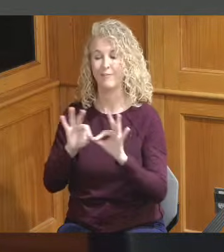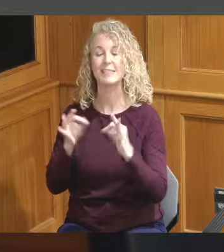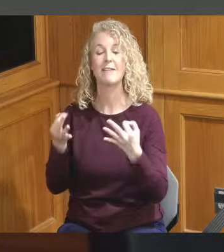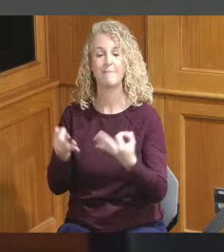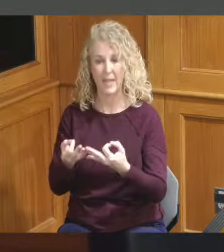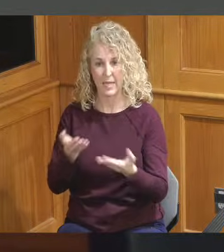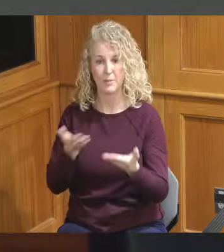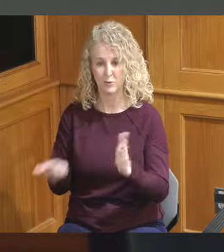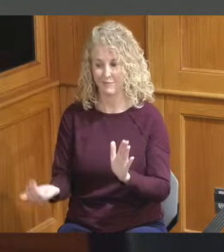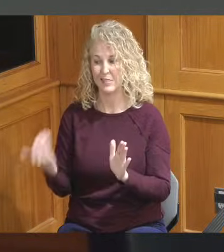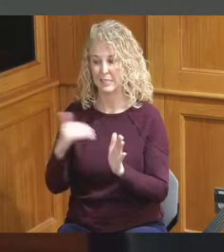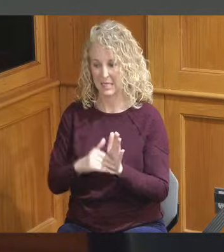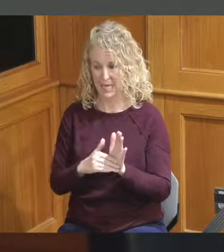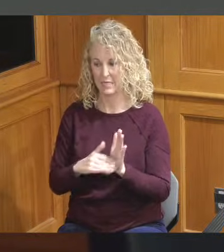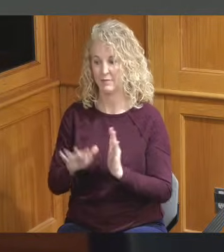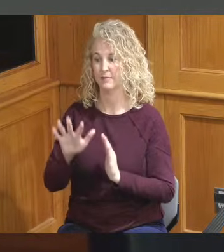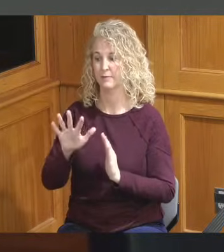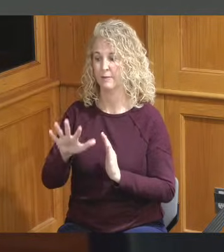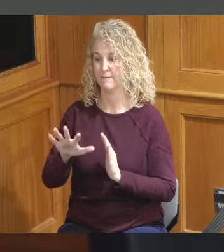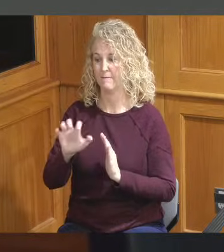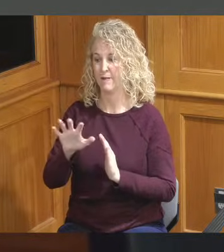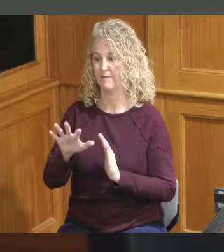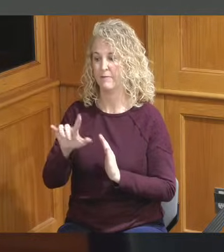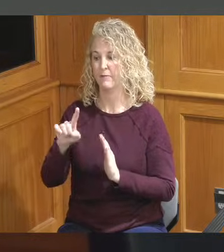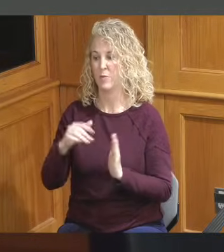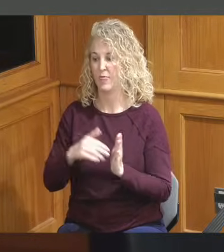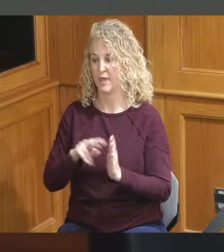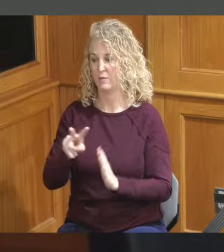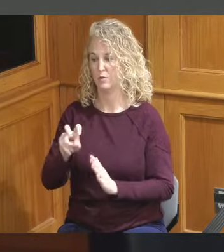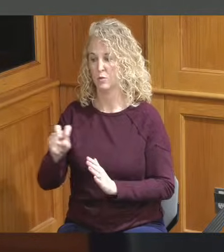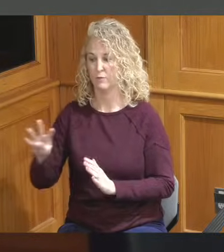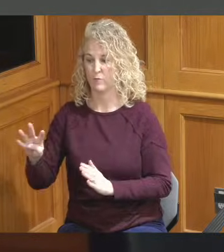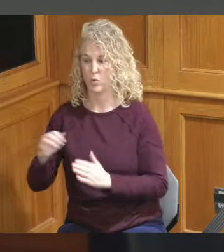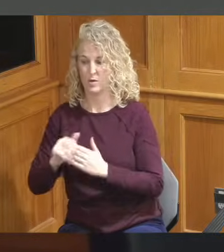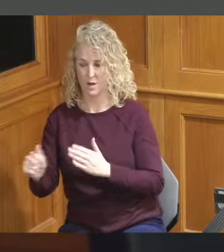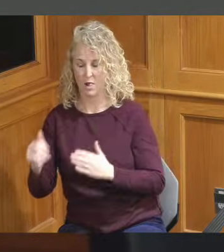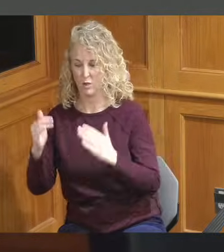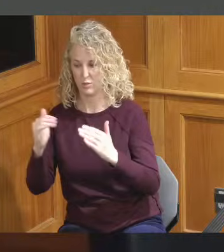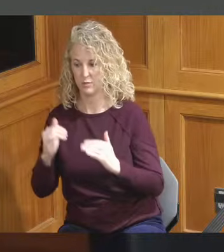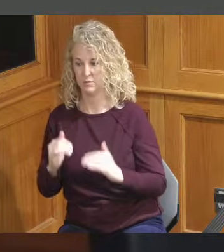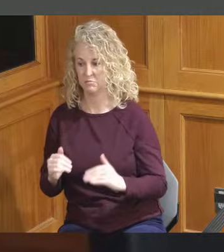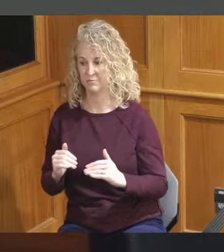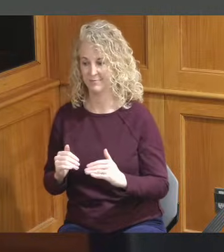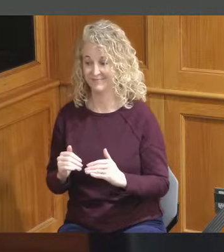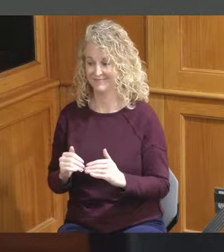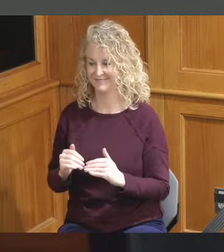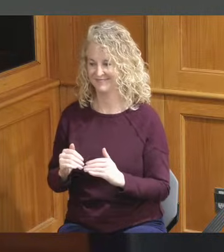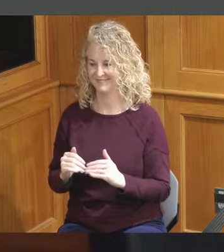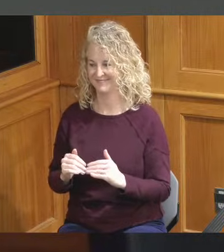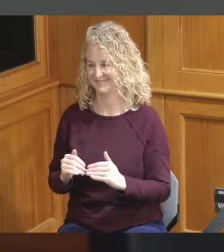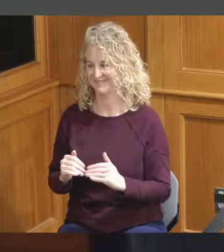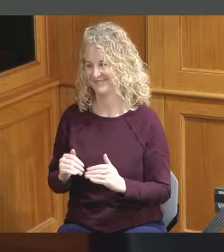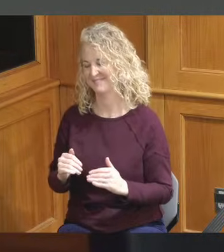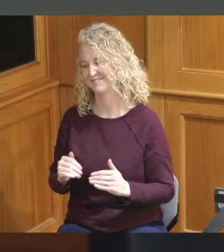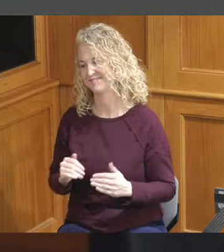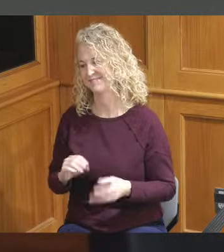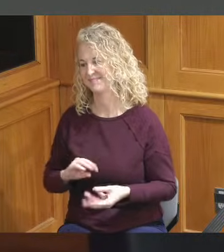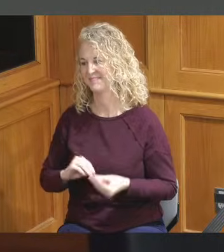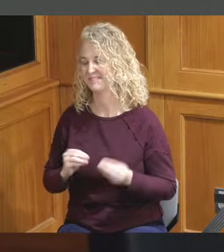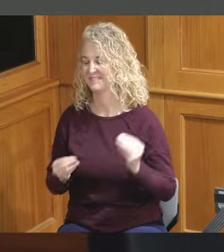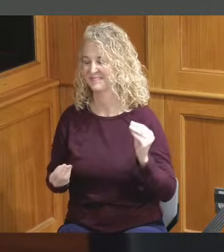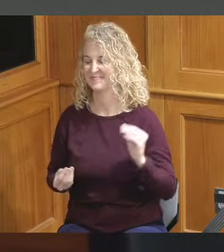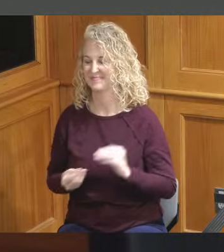services with Angel's Guarding Youth Services for Family Placement Services at $551,000. And